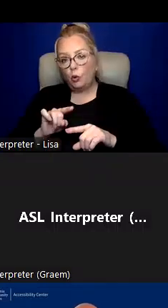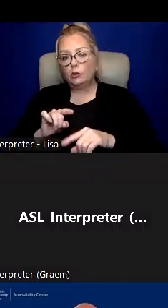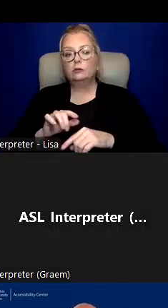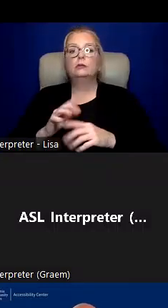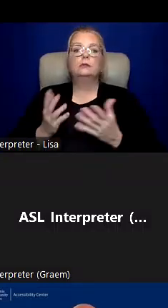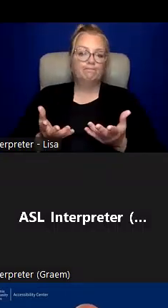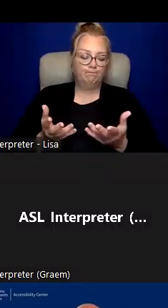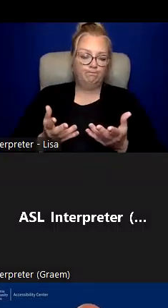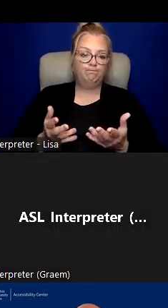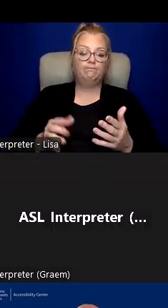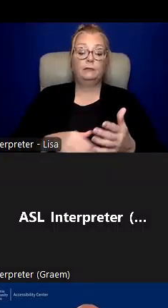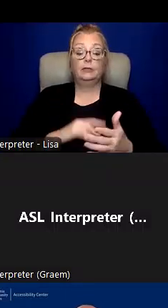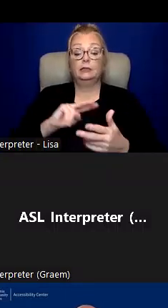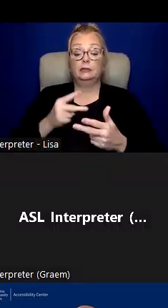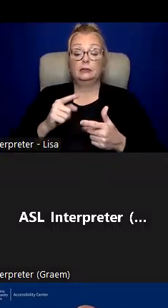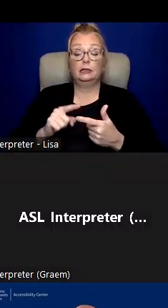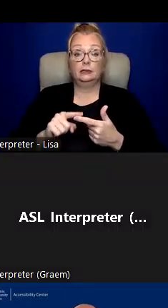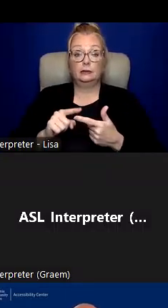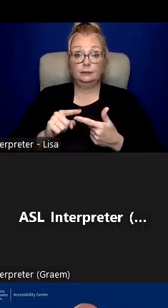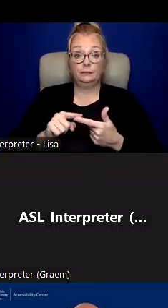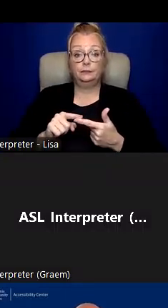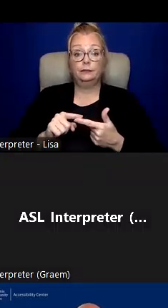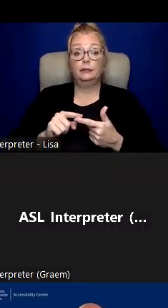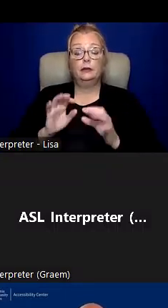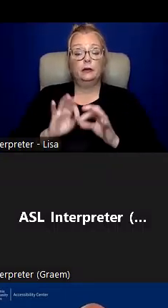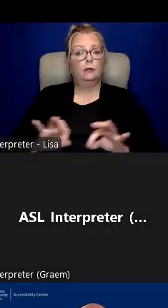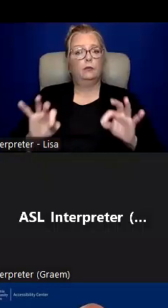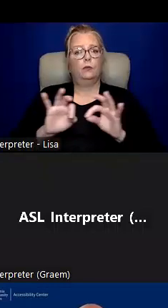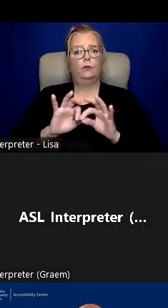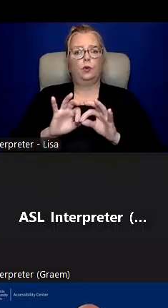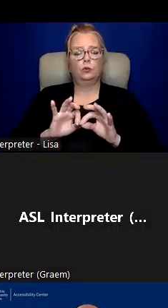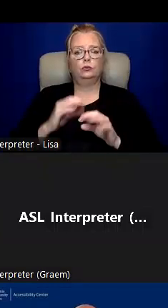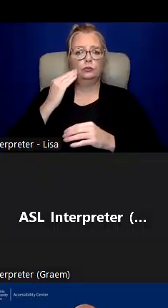Second is, it's really critical to know and to gather up